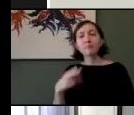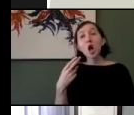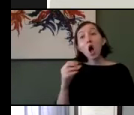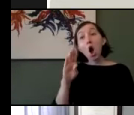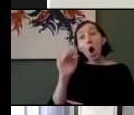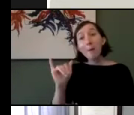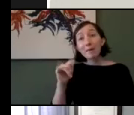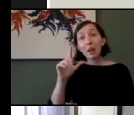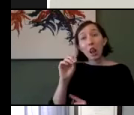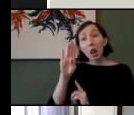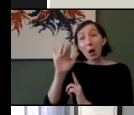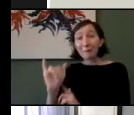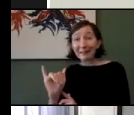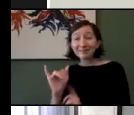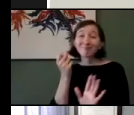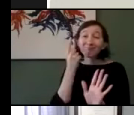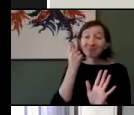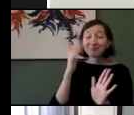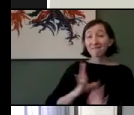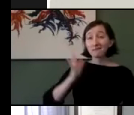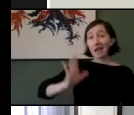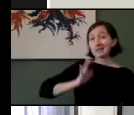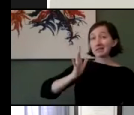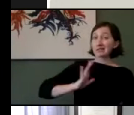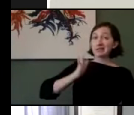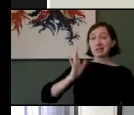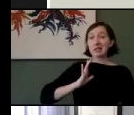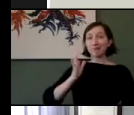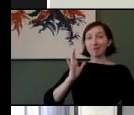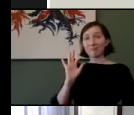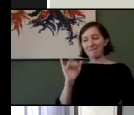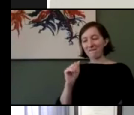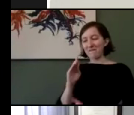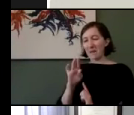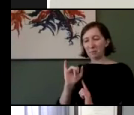Avoid the decorator or fancy fabrics. They can be heavy